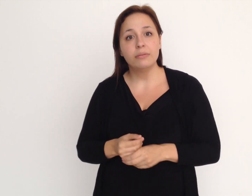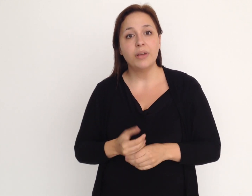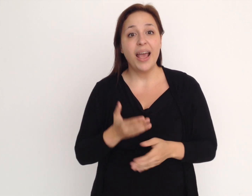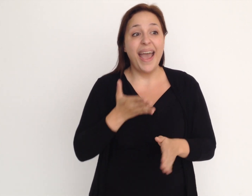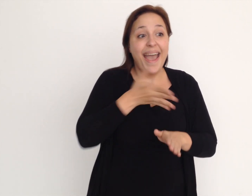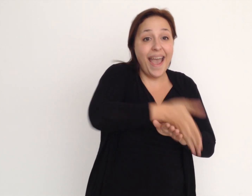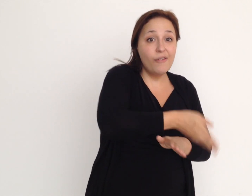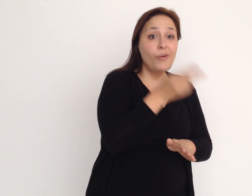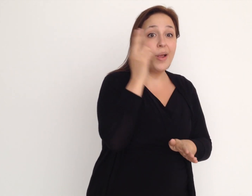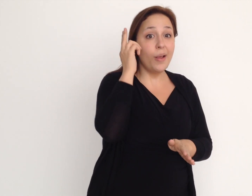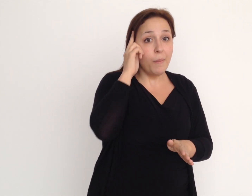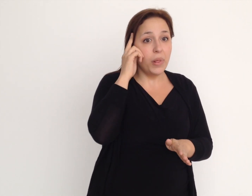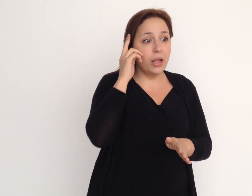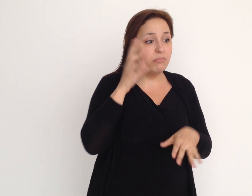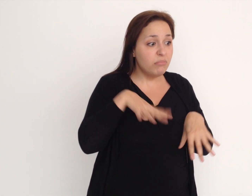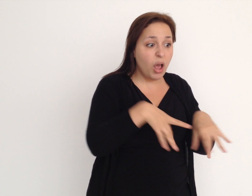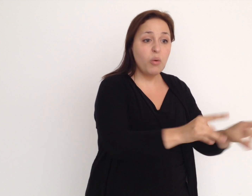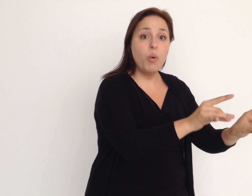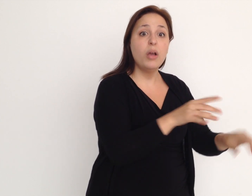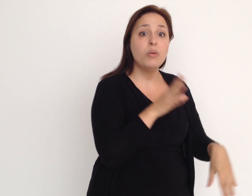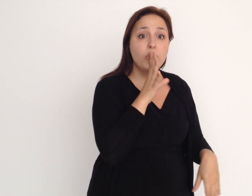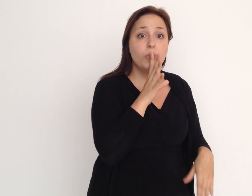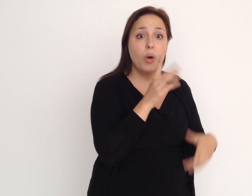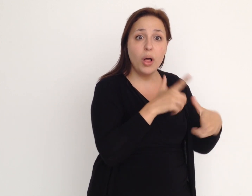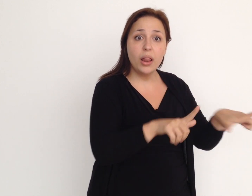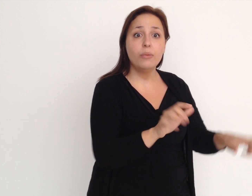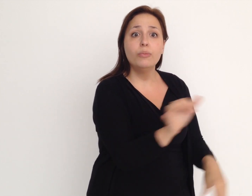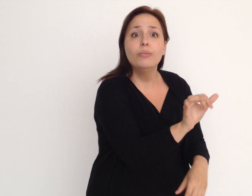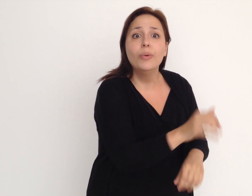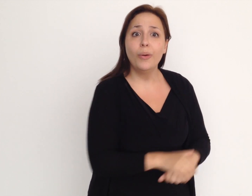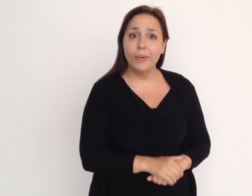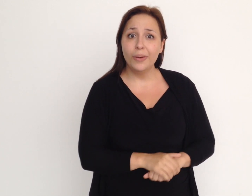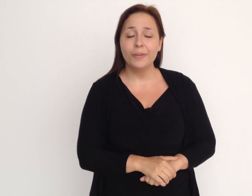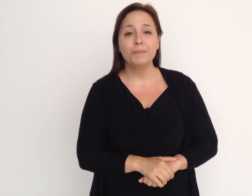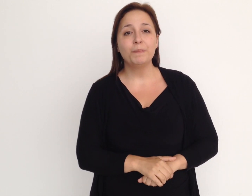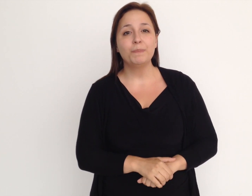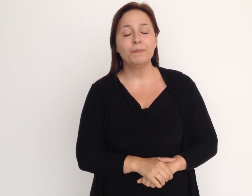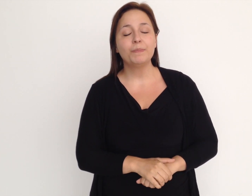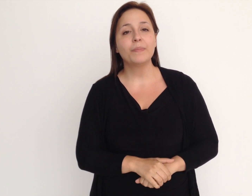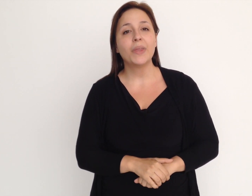After surgery, they acquired spoken language as well.